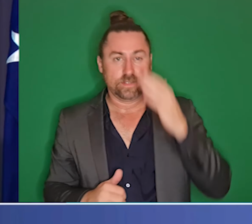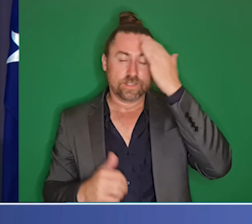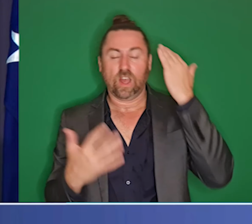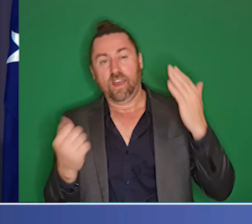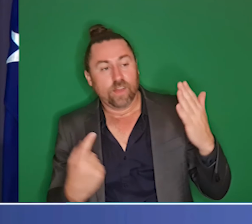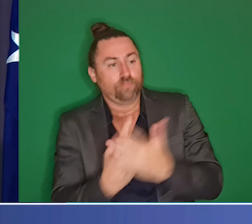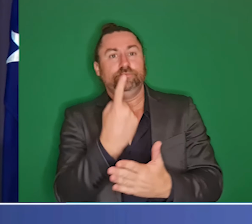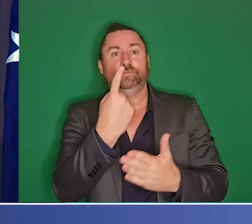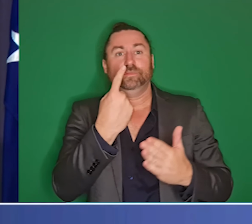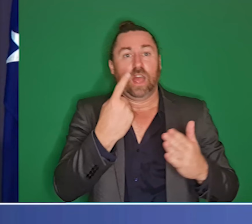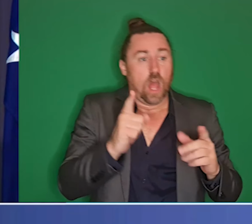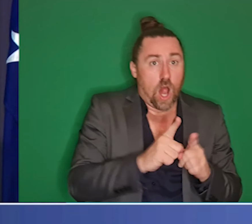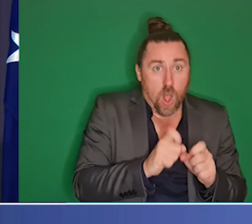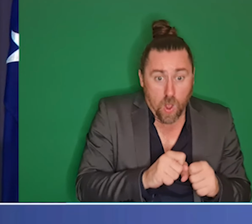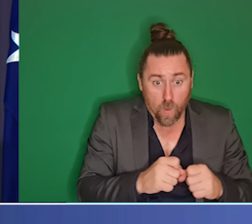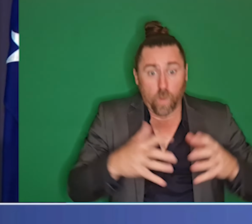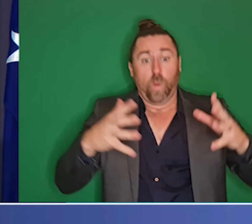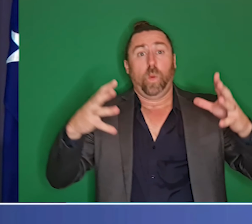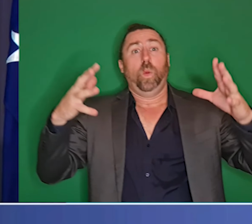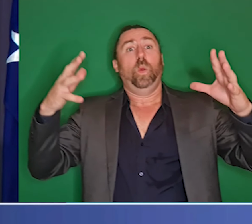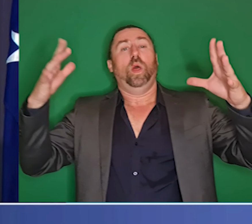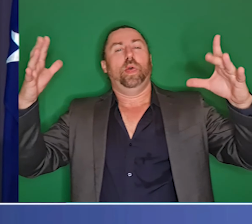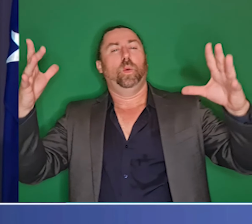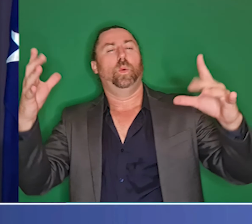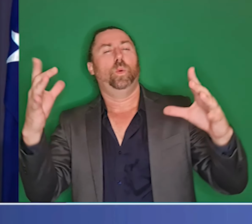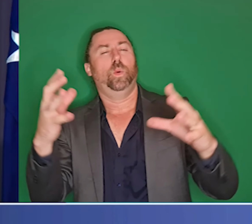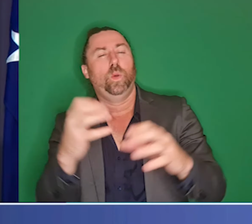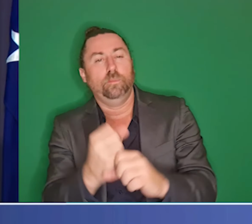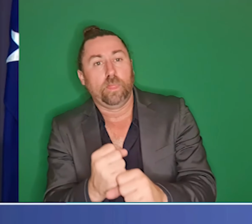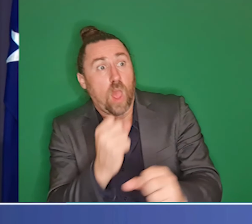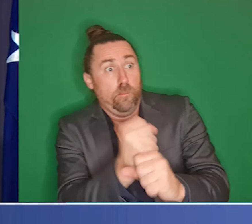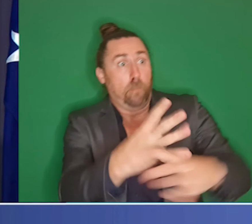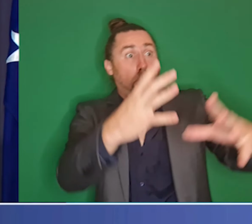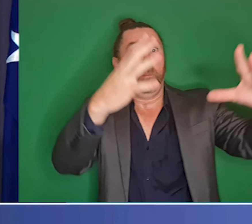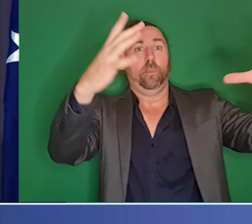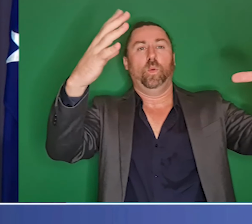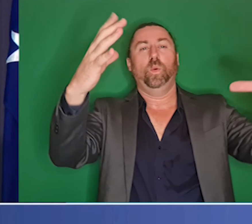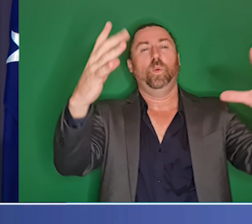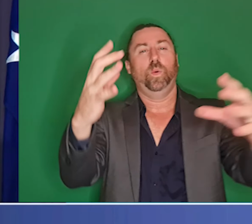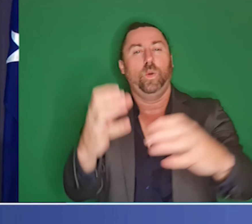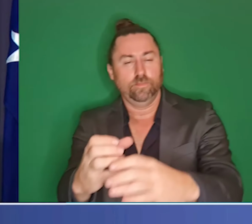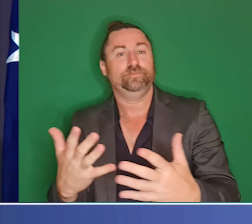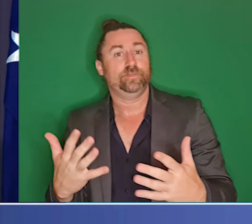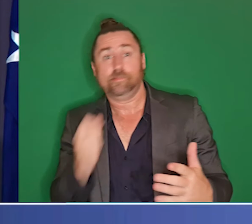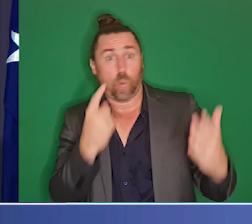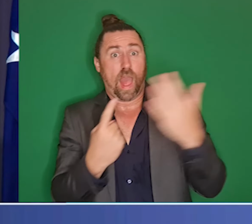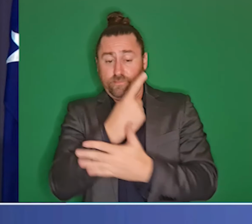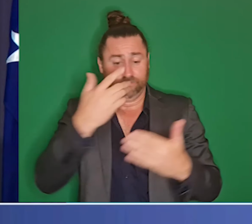They go up. They get to a peak and then they go down. And that is happening. It will happen.